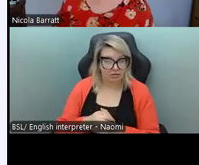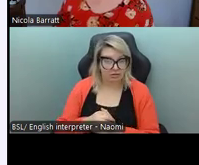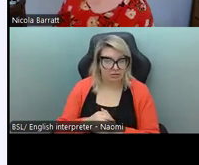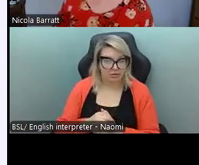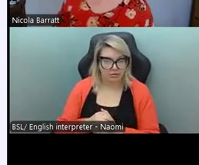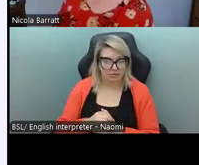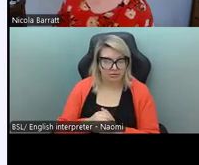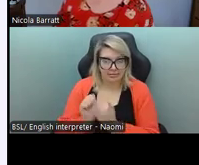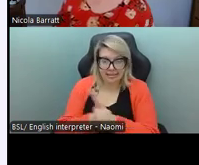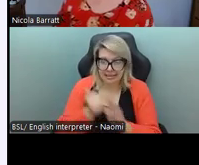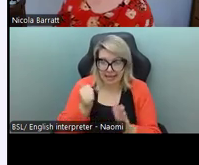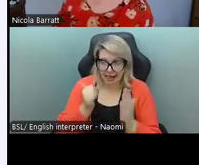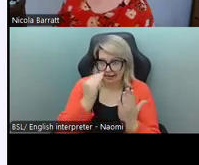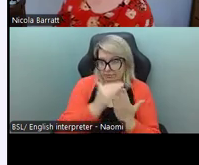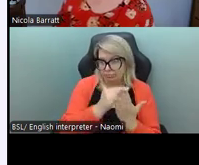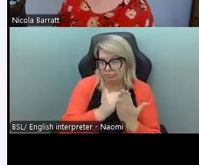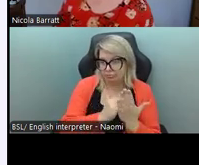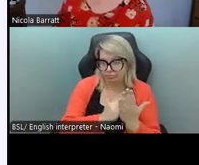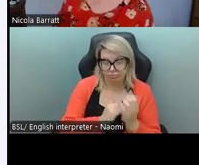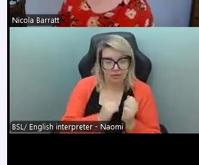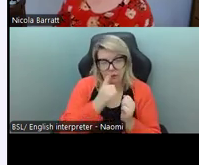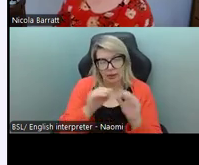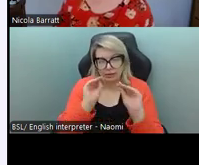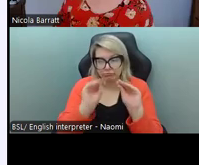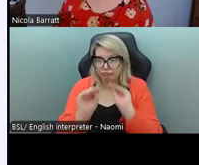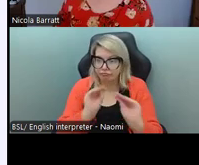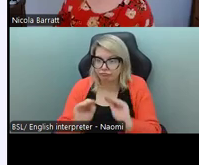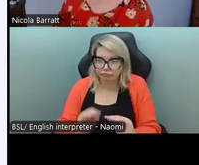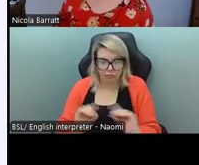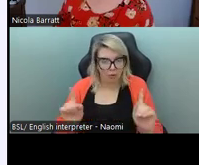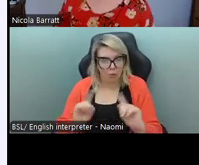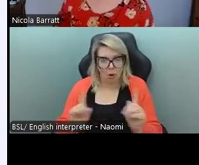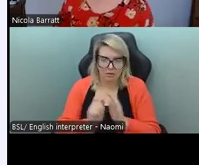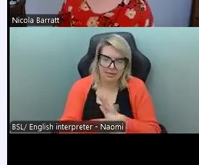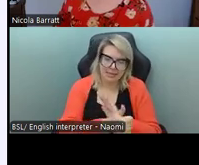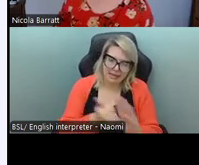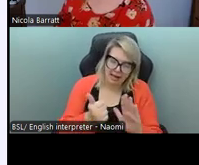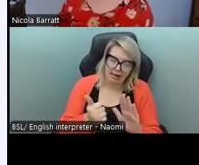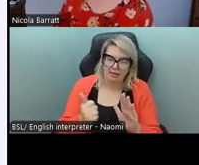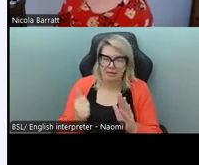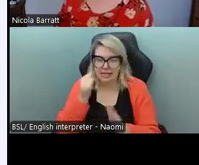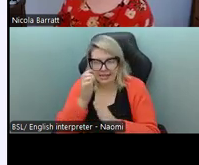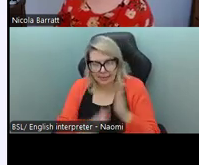your skills. You can choose skills that match your expertise. You can choose up to 50 of them.